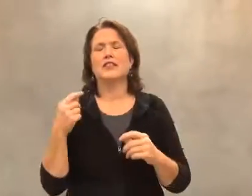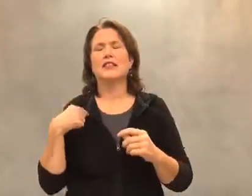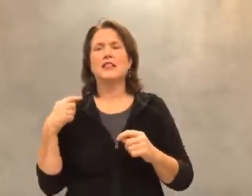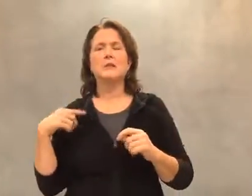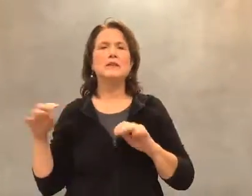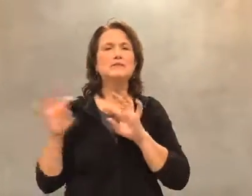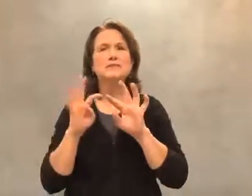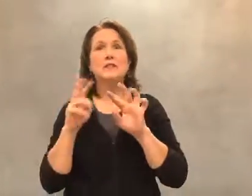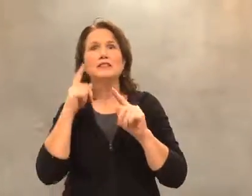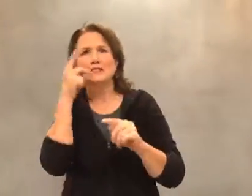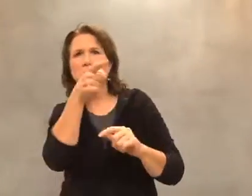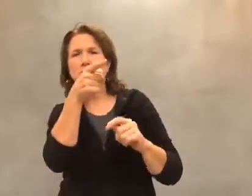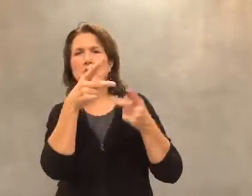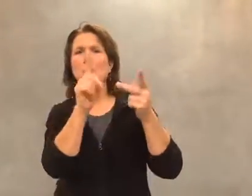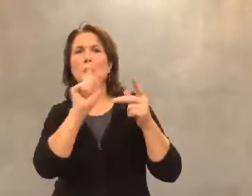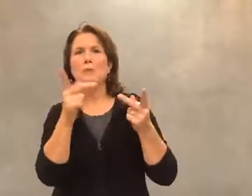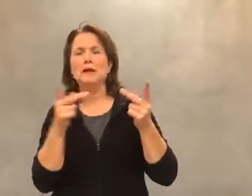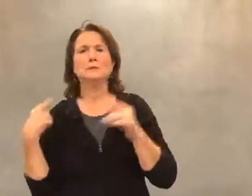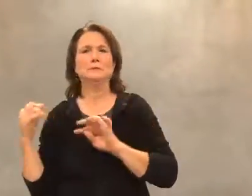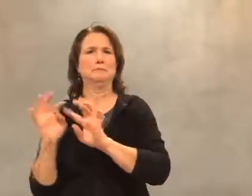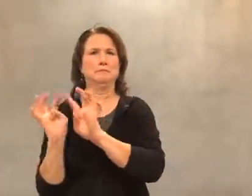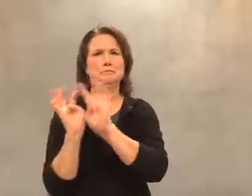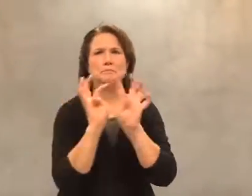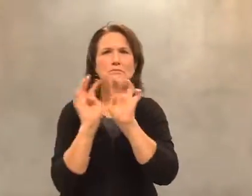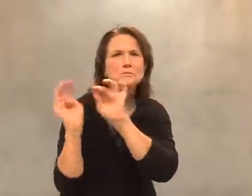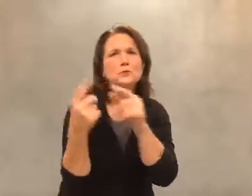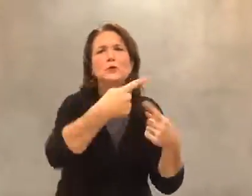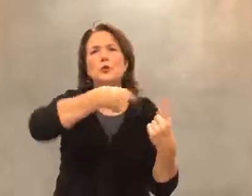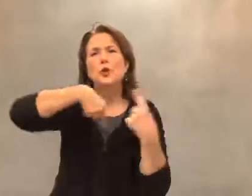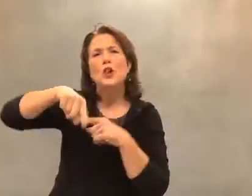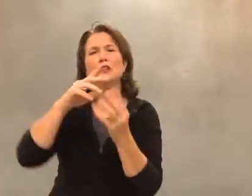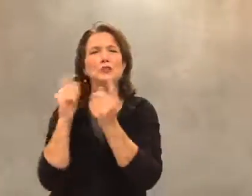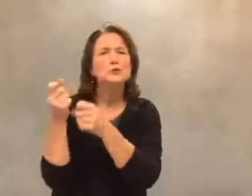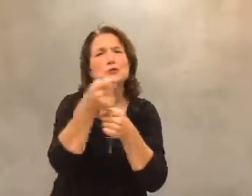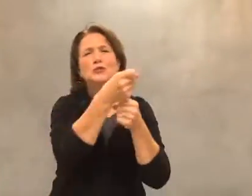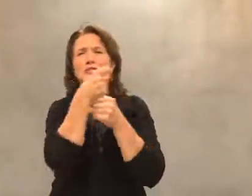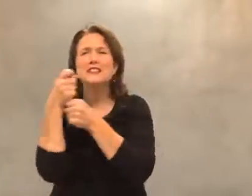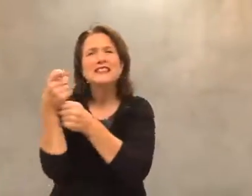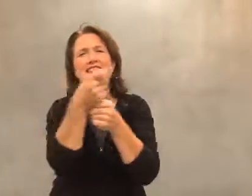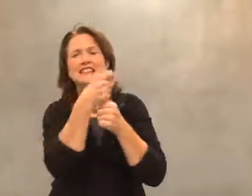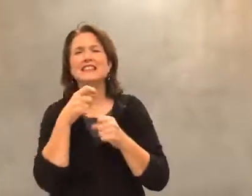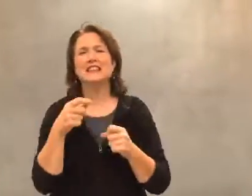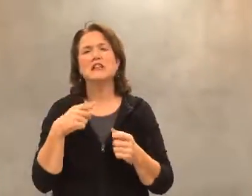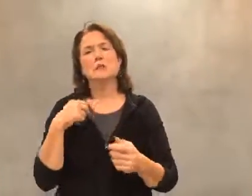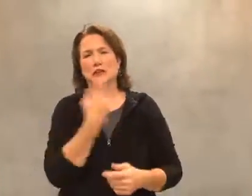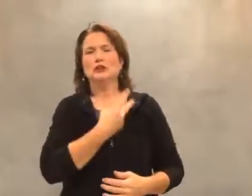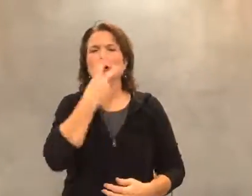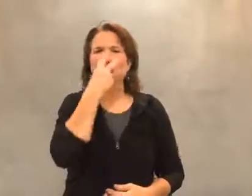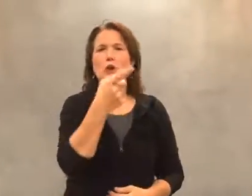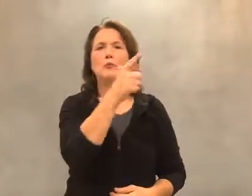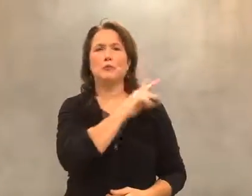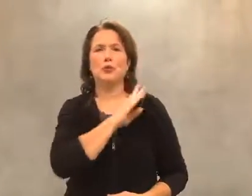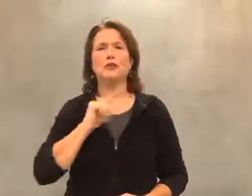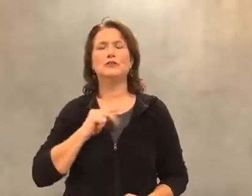we demonstrated at the location.